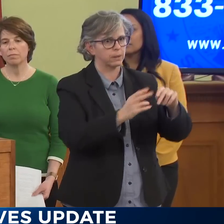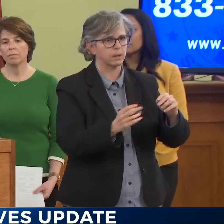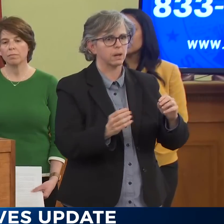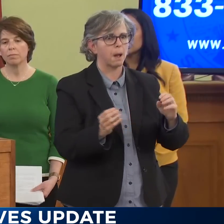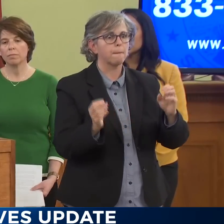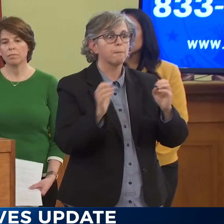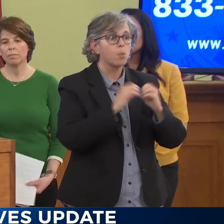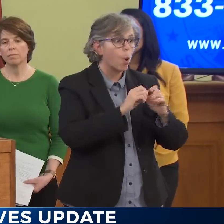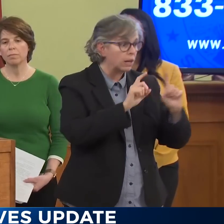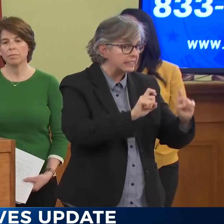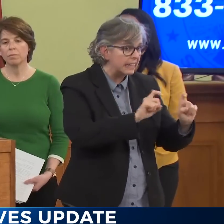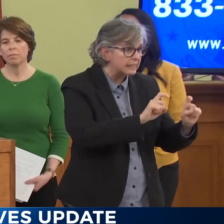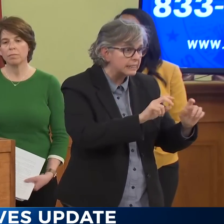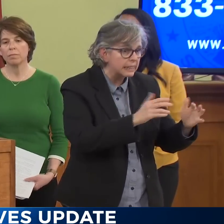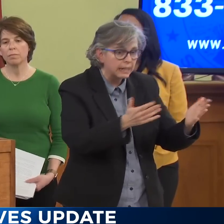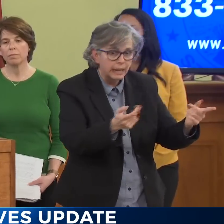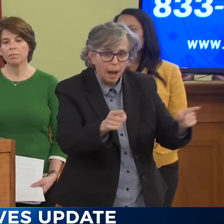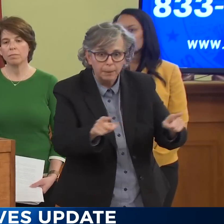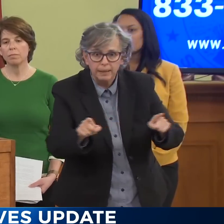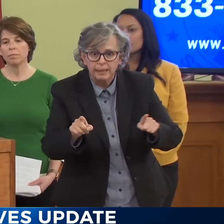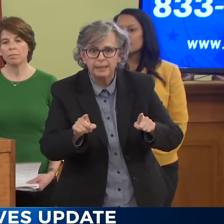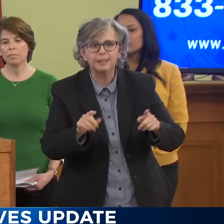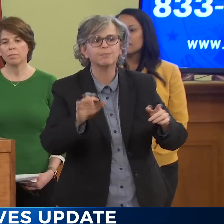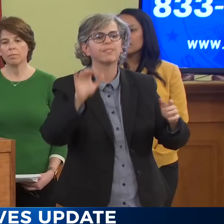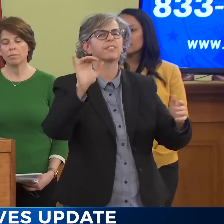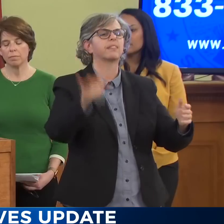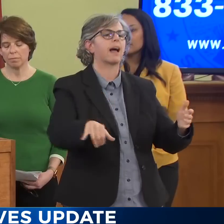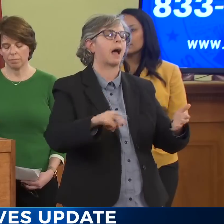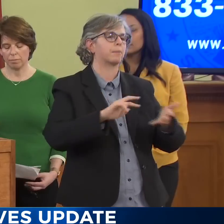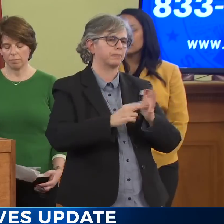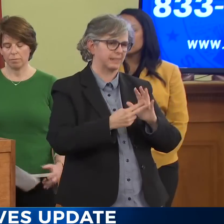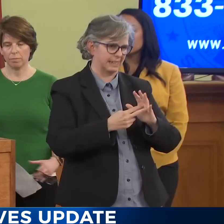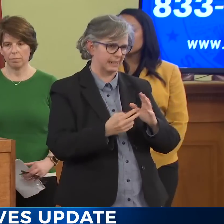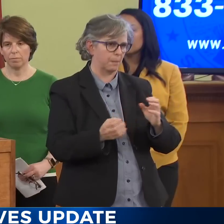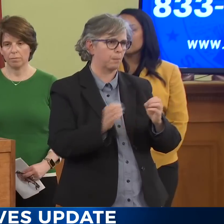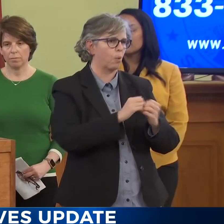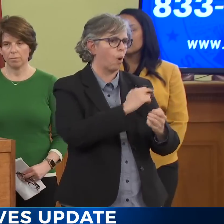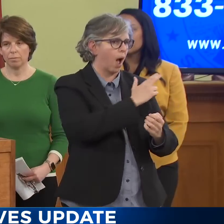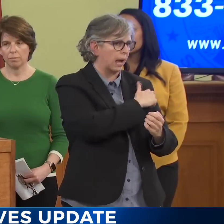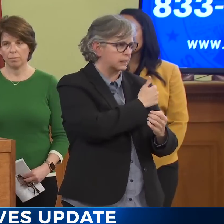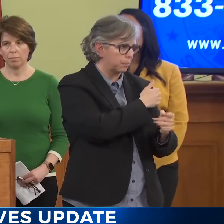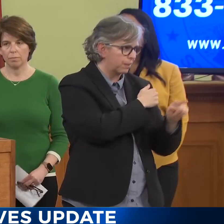CONFIRMED THAT THEY HAVE THIS AND THAT WILL CONTINUE TO GO UP. THEY HAVE GONE UP TODAY.